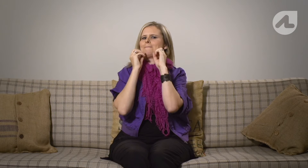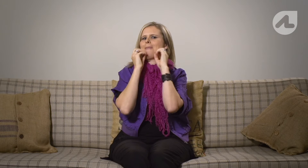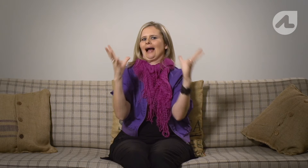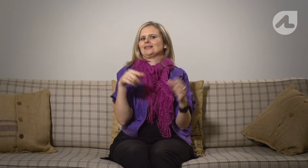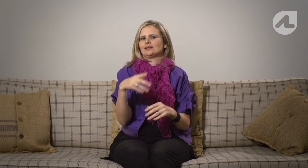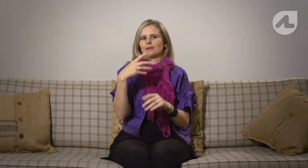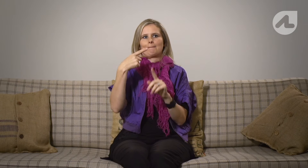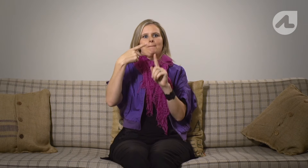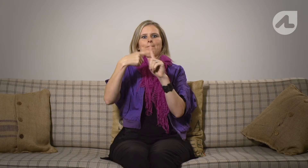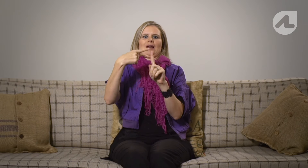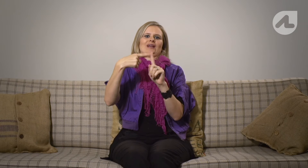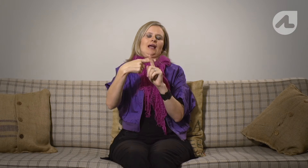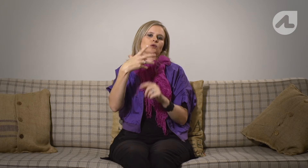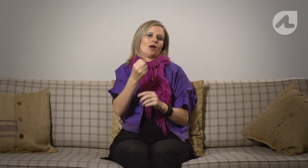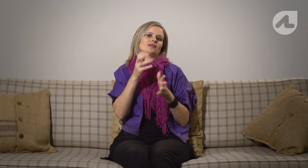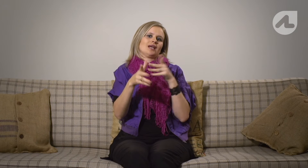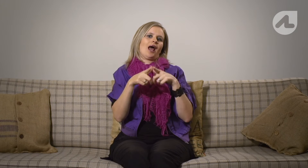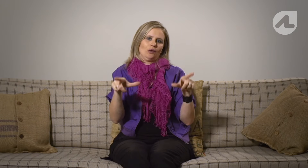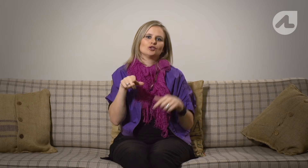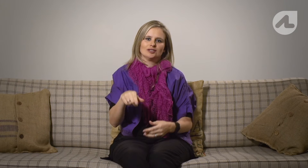It's really positive to have that sign language in the house.